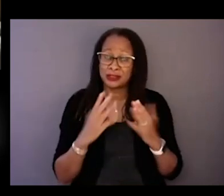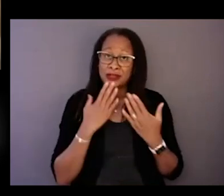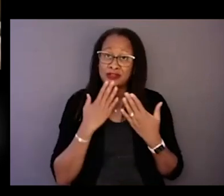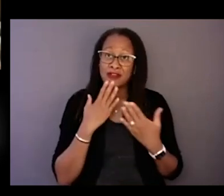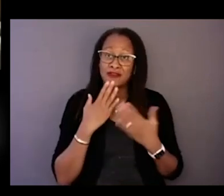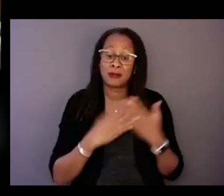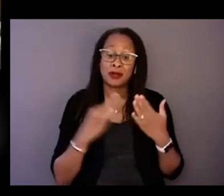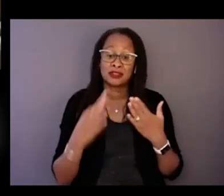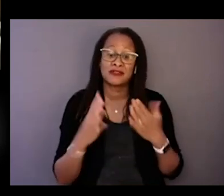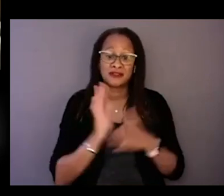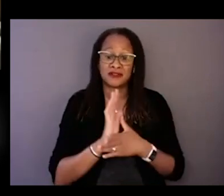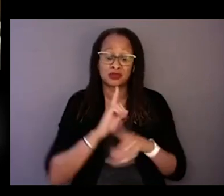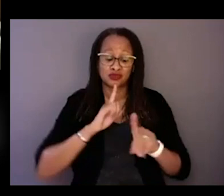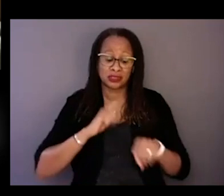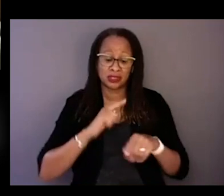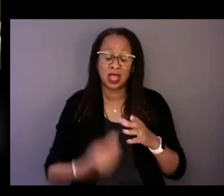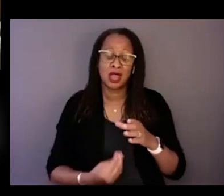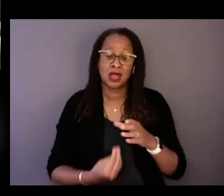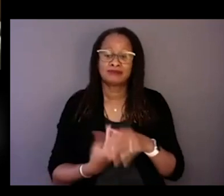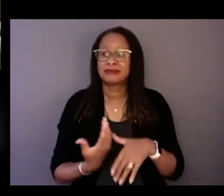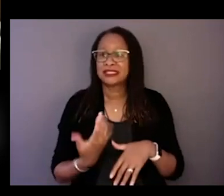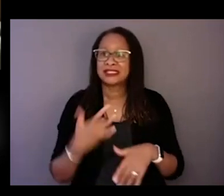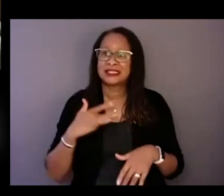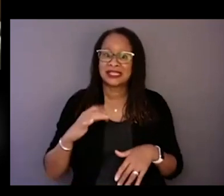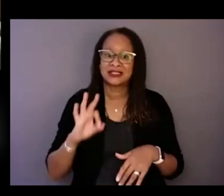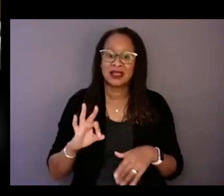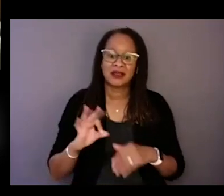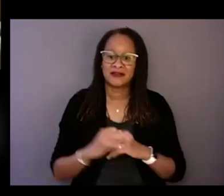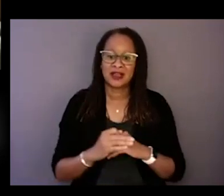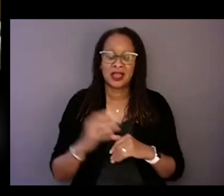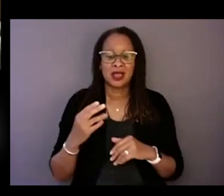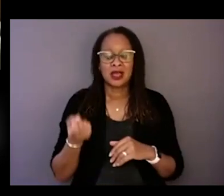was this sort of growing sense, and then eventually this sort of sharp understanding amidst the public